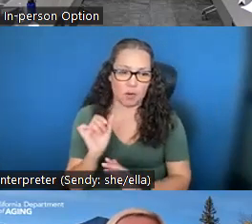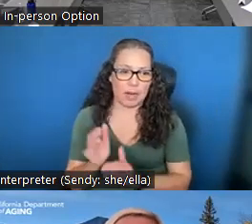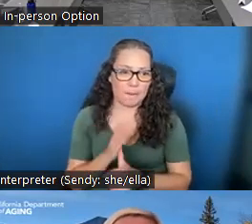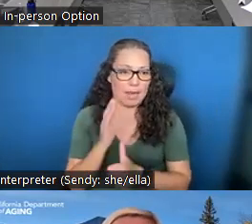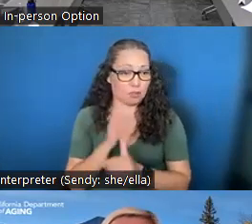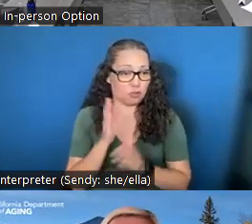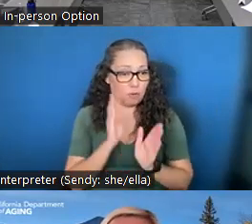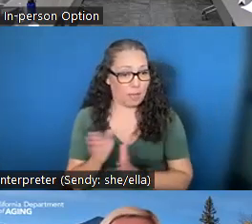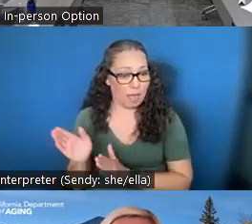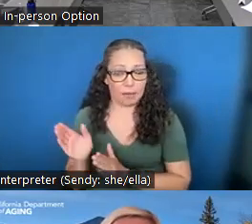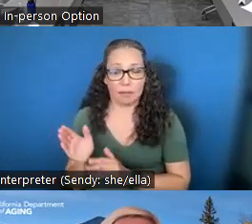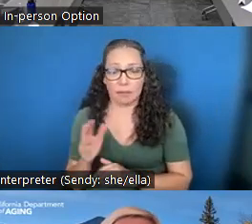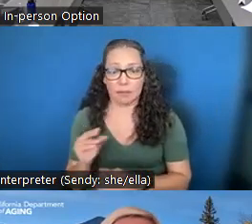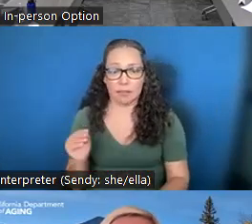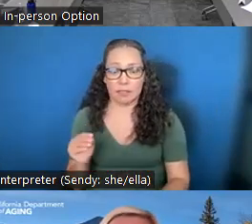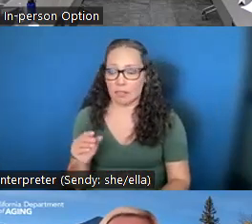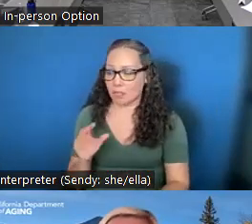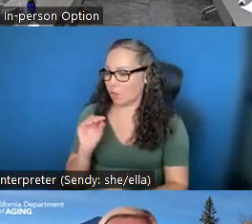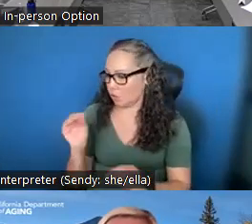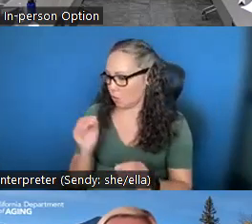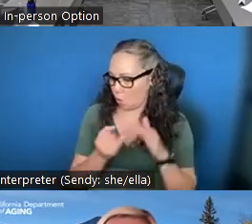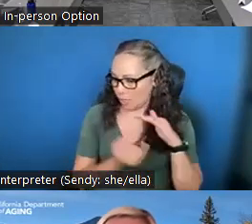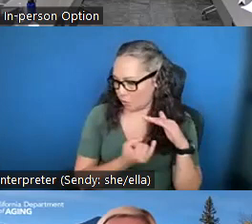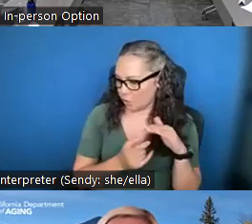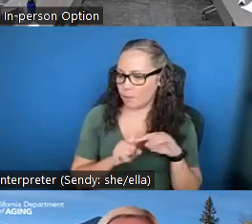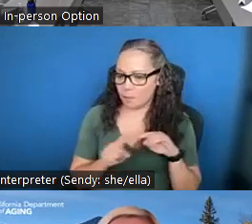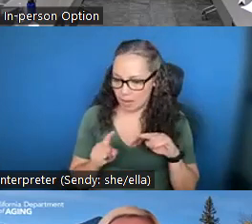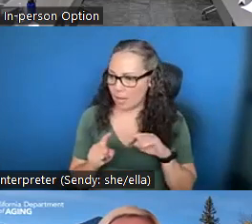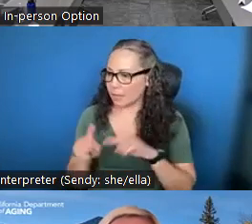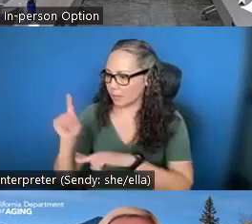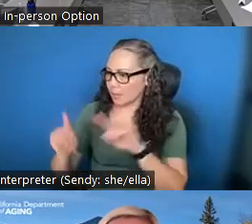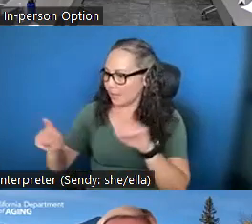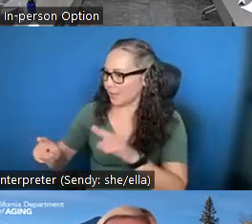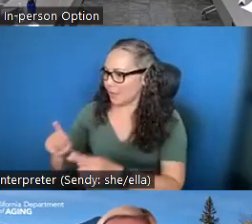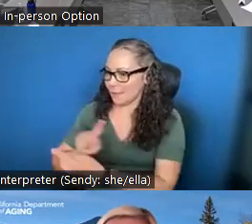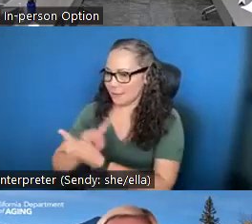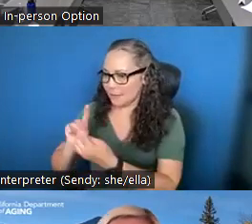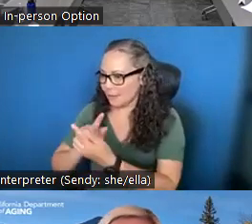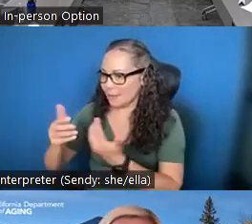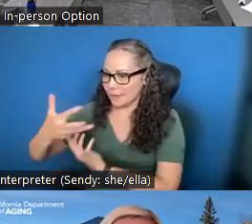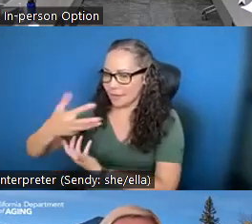and Equity not isolation so really building off of the California for all um Credo that